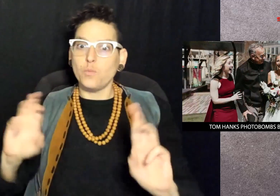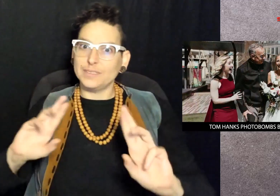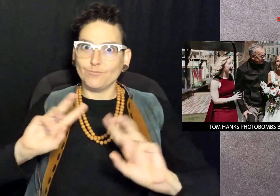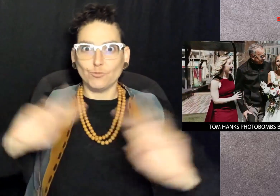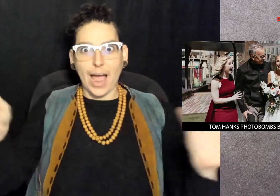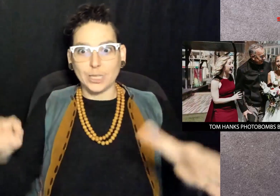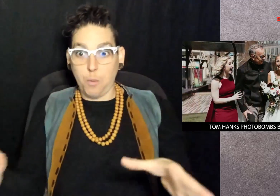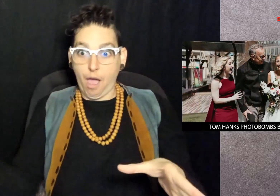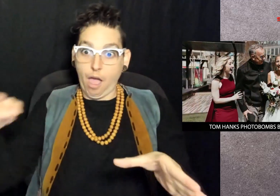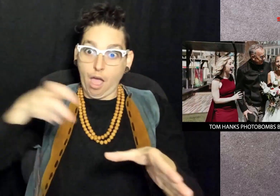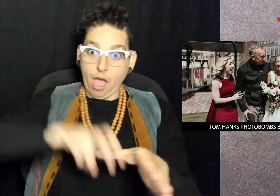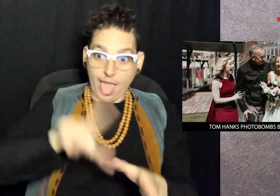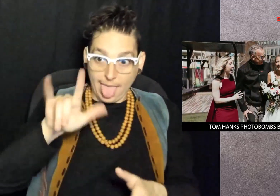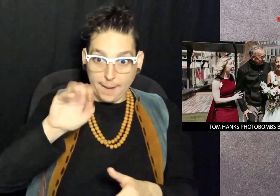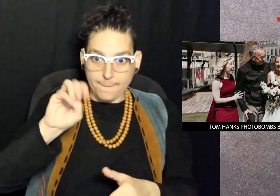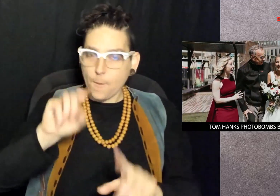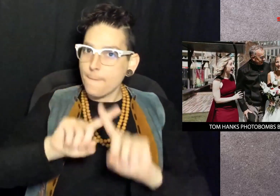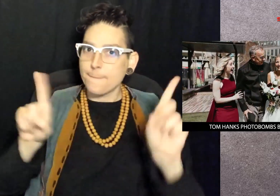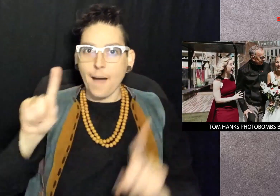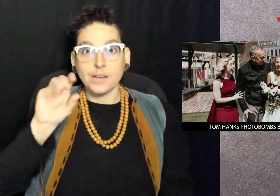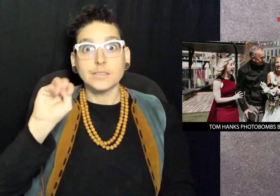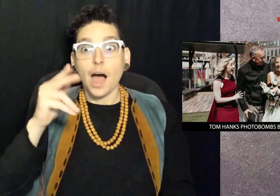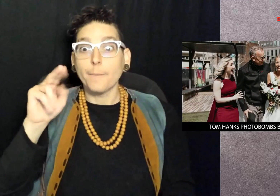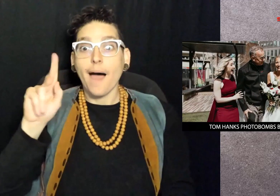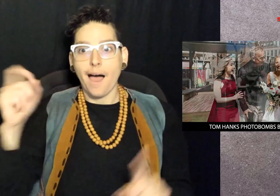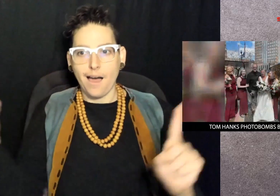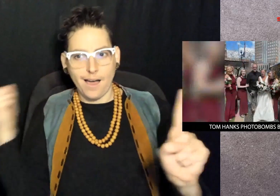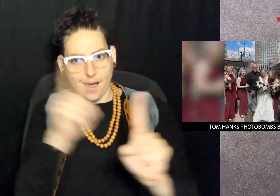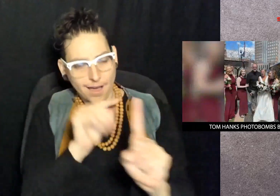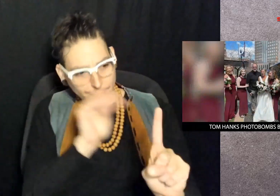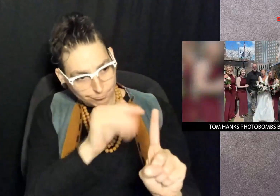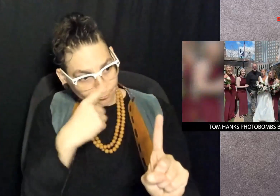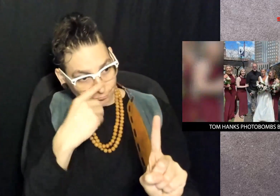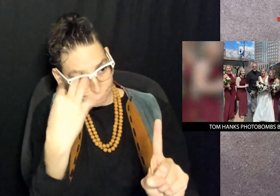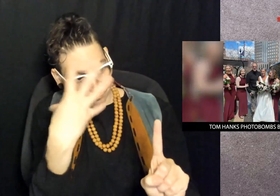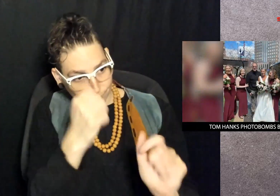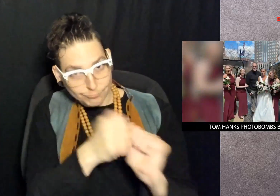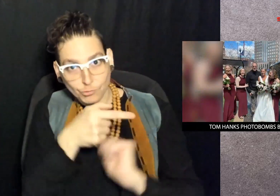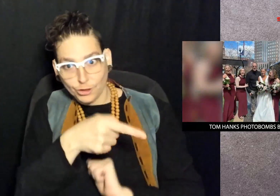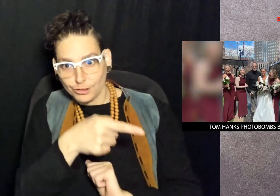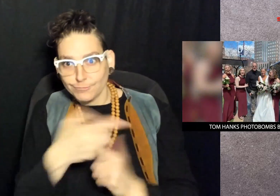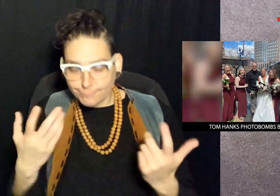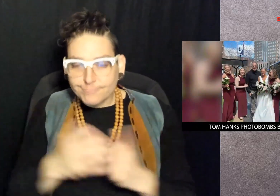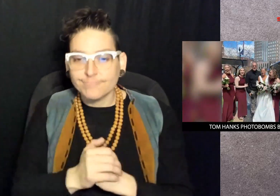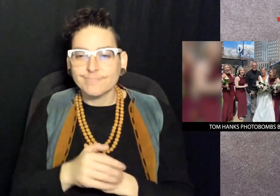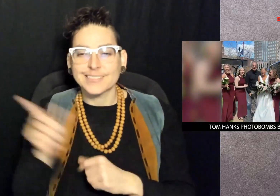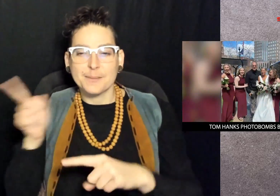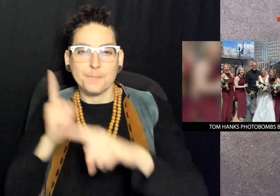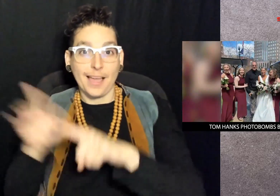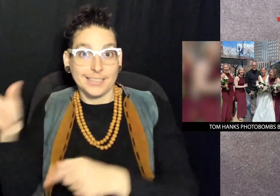bride was about to hop into a limo when Hanks walked up and asked to take a picture with